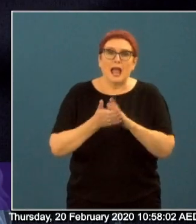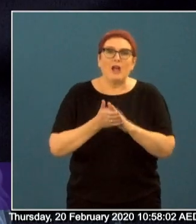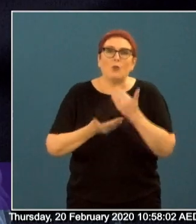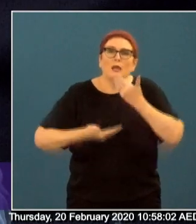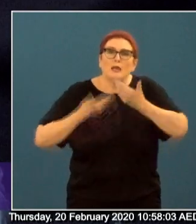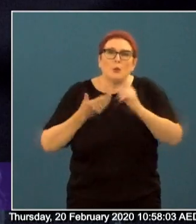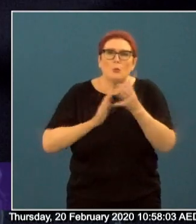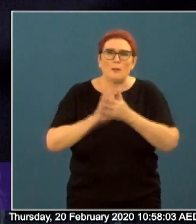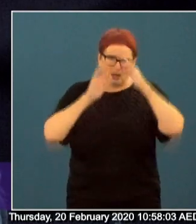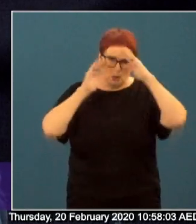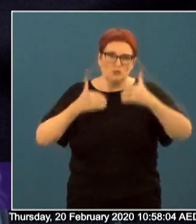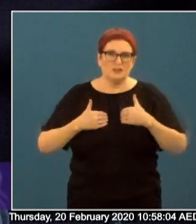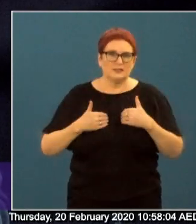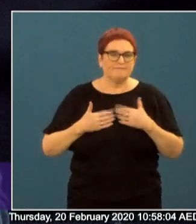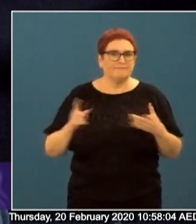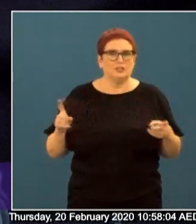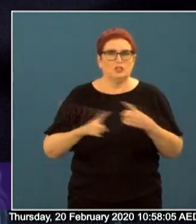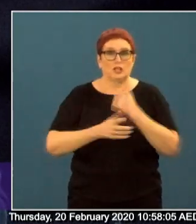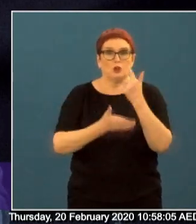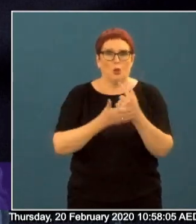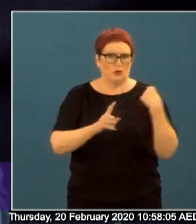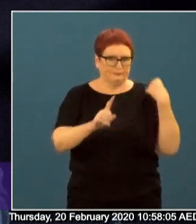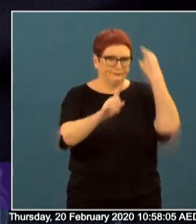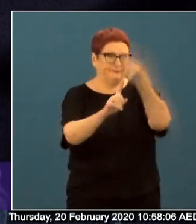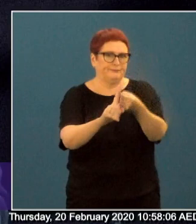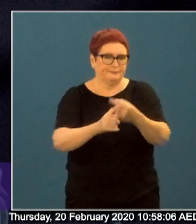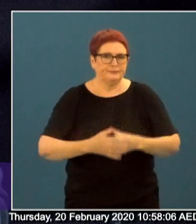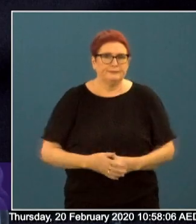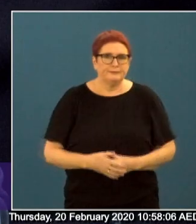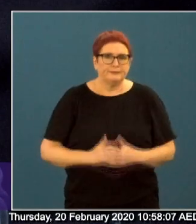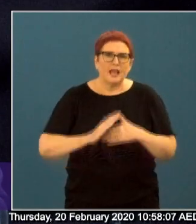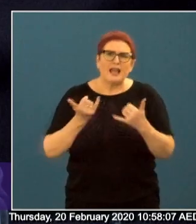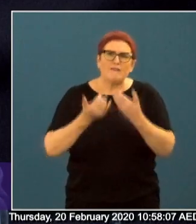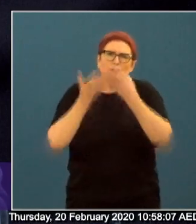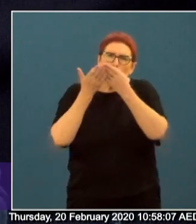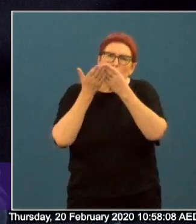changed significantly over time to a broader concept united under